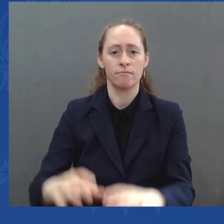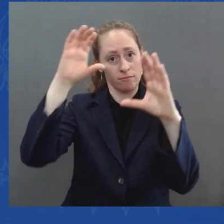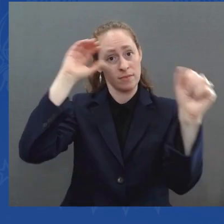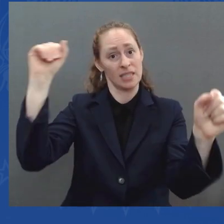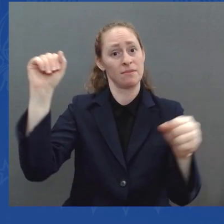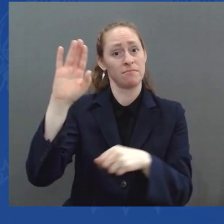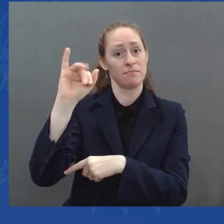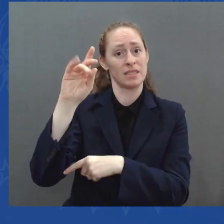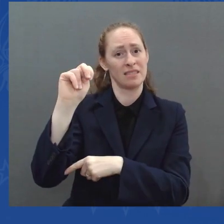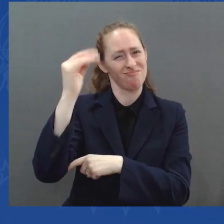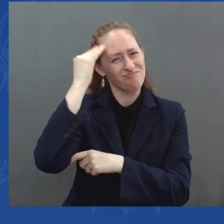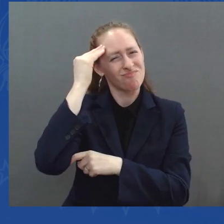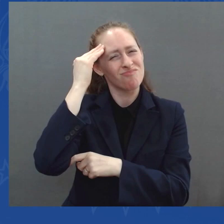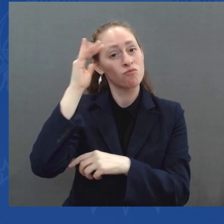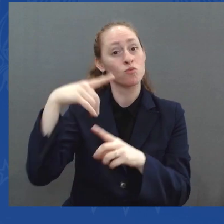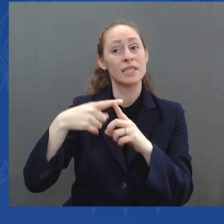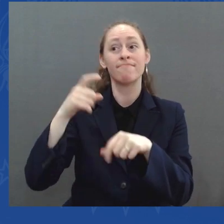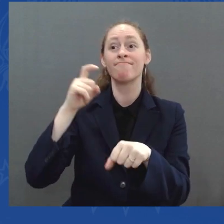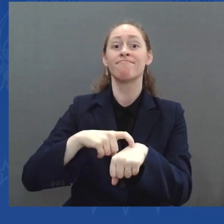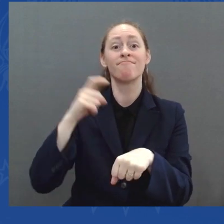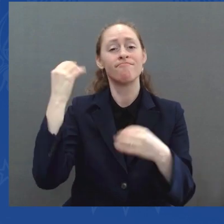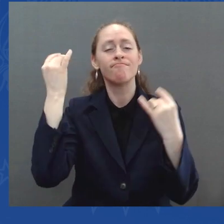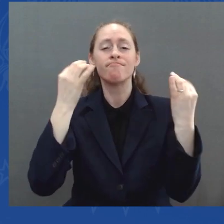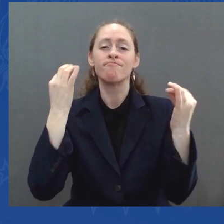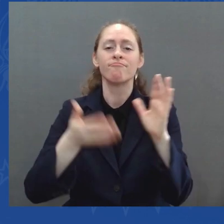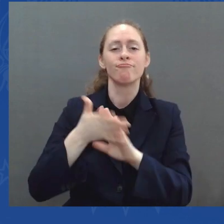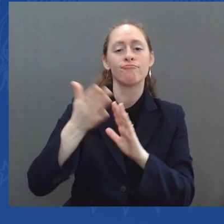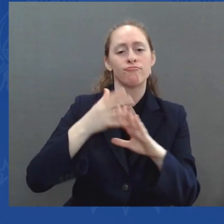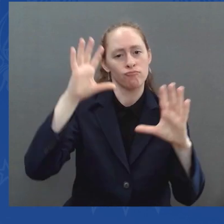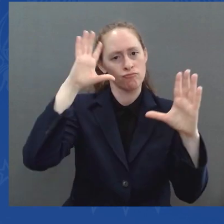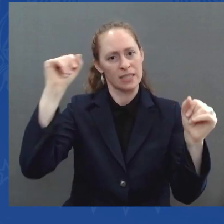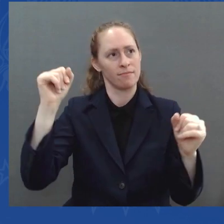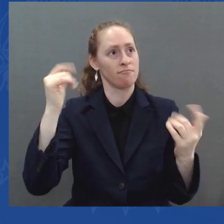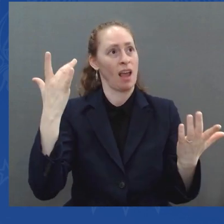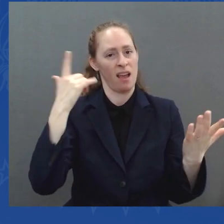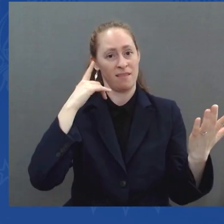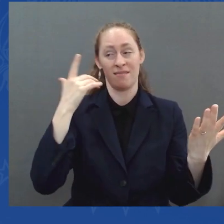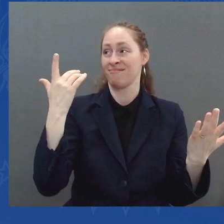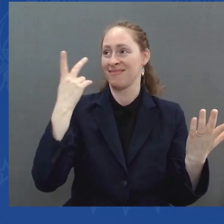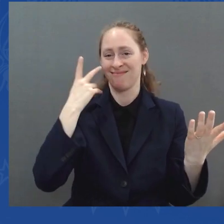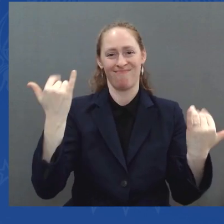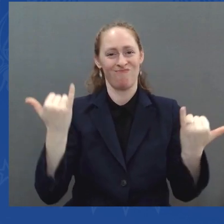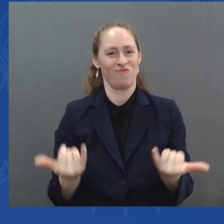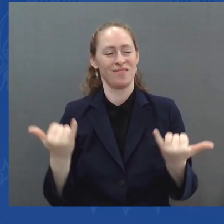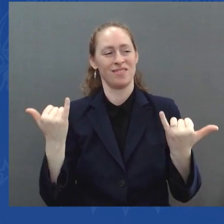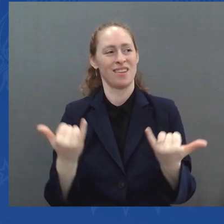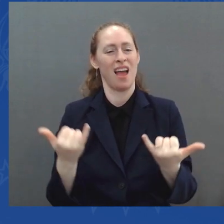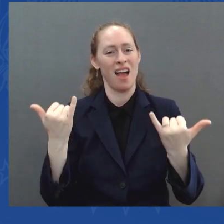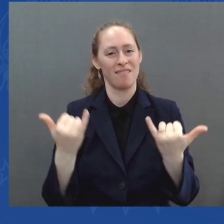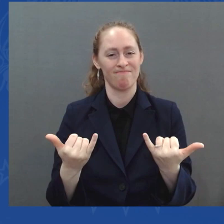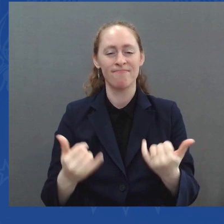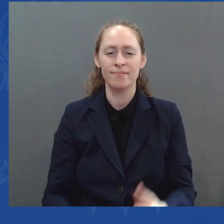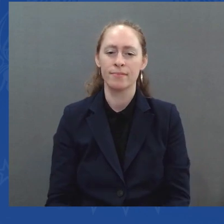So I could not be more honored to be here with him as he writes the next chapter in our story of progress.